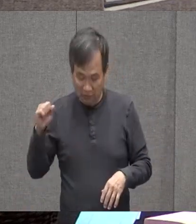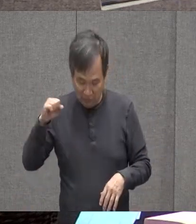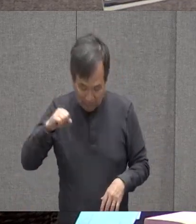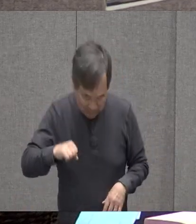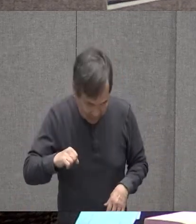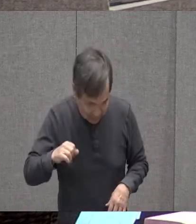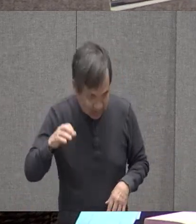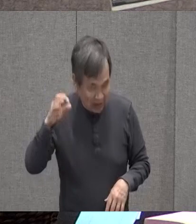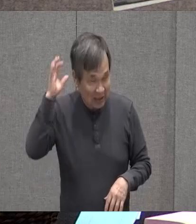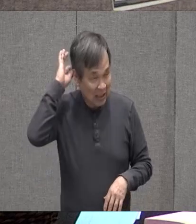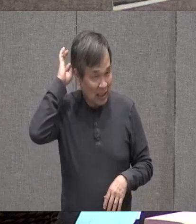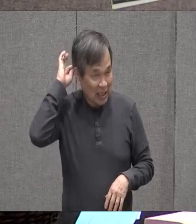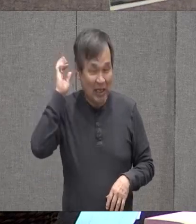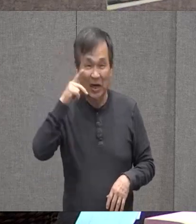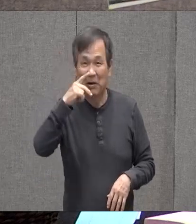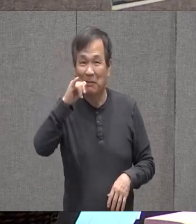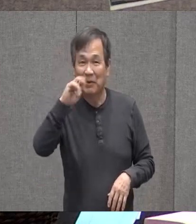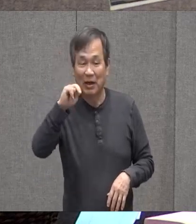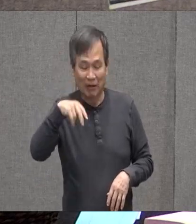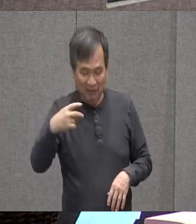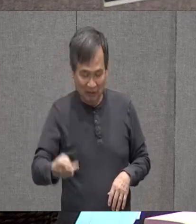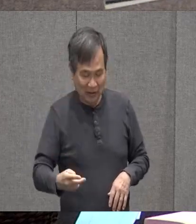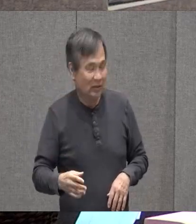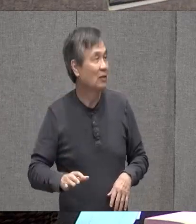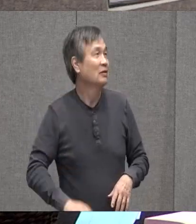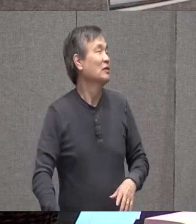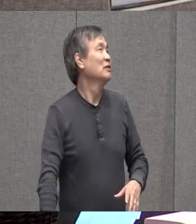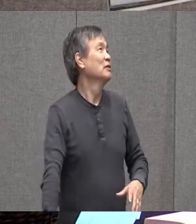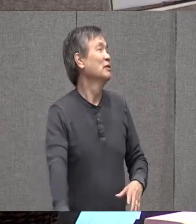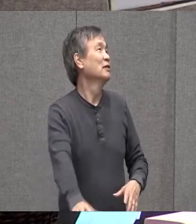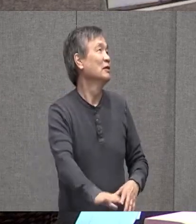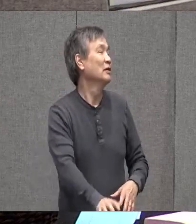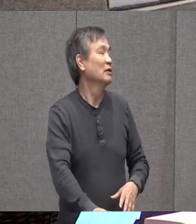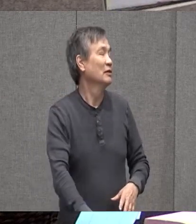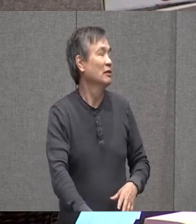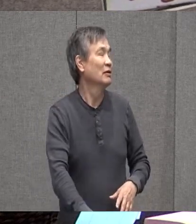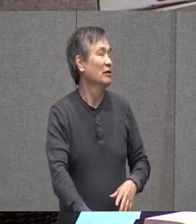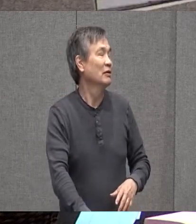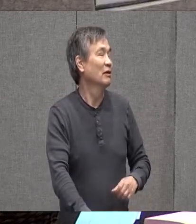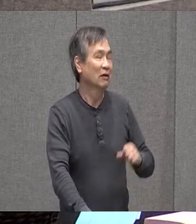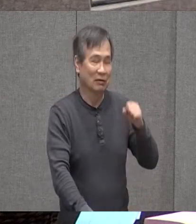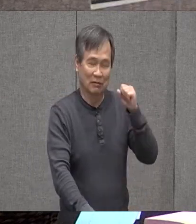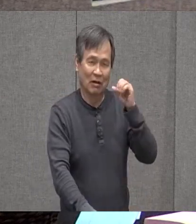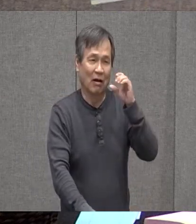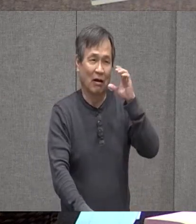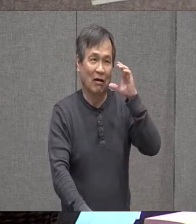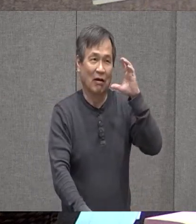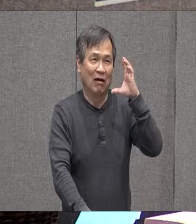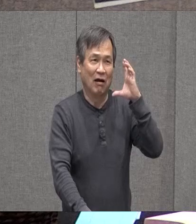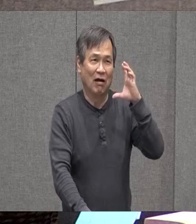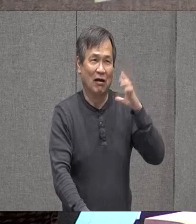fell into the pot. She felt around inside and suddenly, her eyes grew wide with surprise.